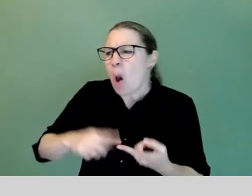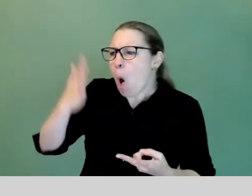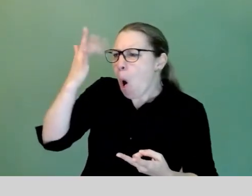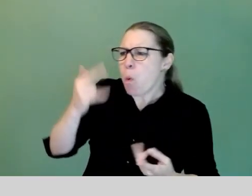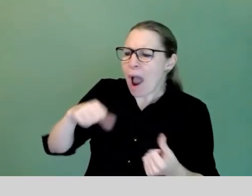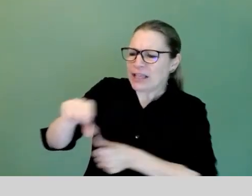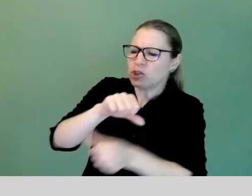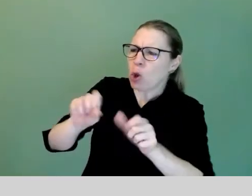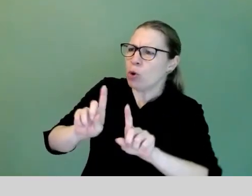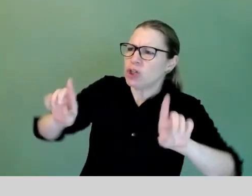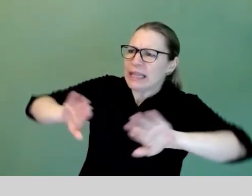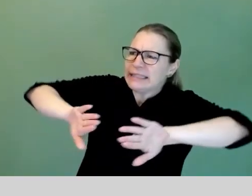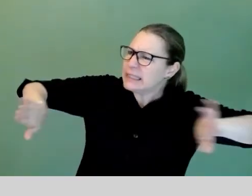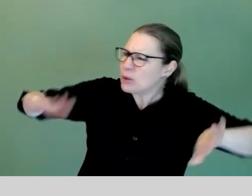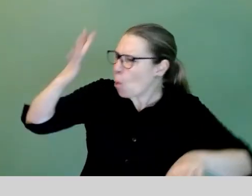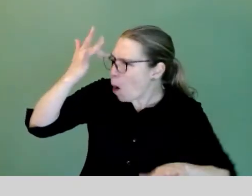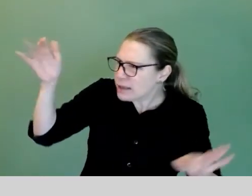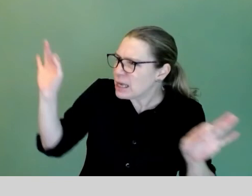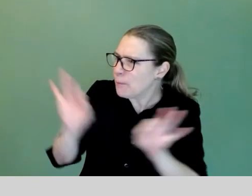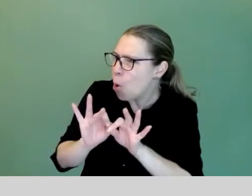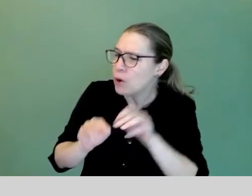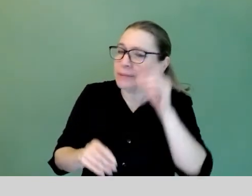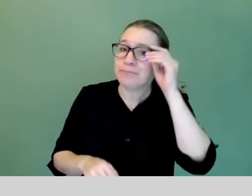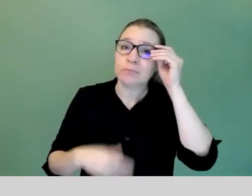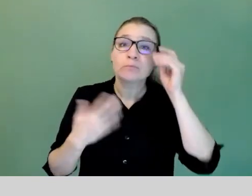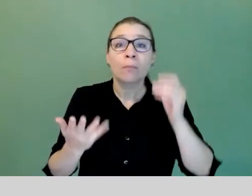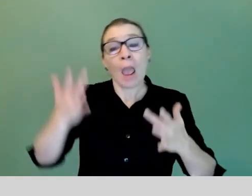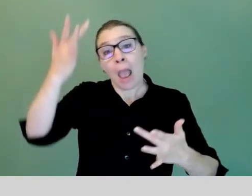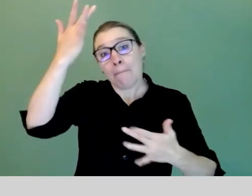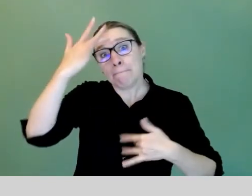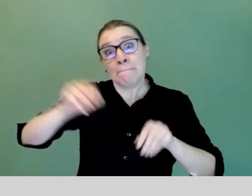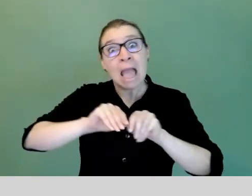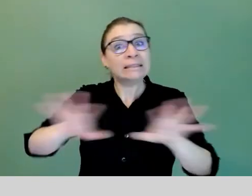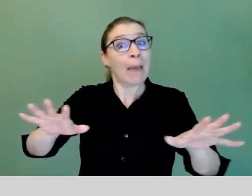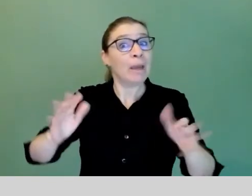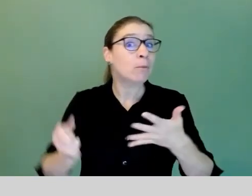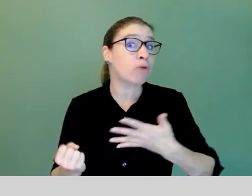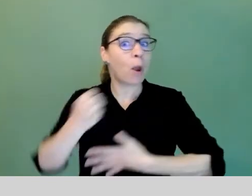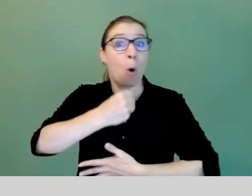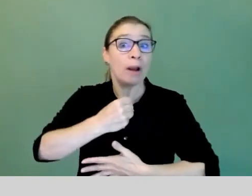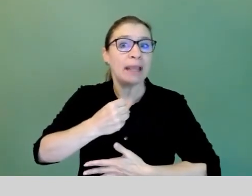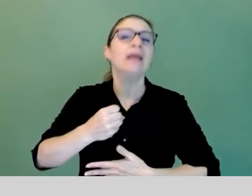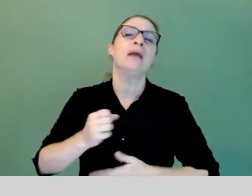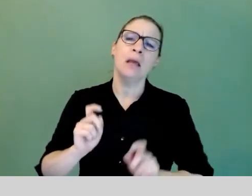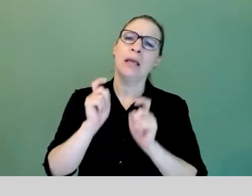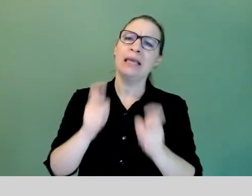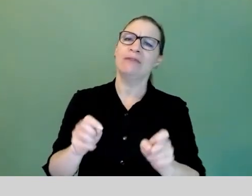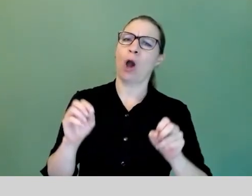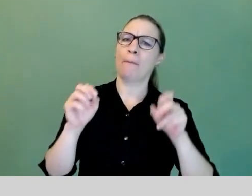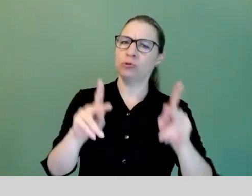Or why social distancing important? PandemicPriority provides an opportunity